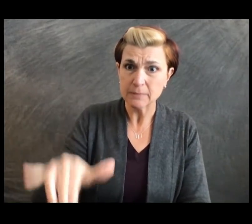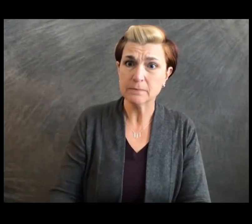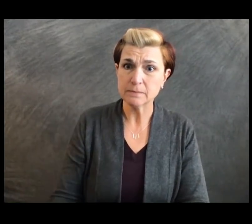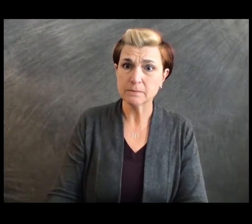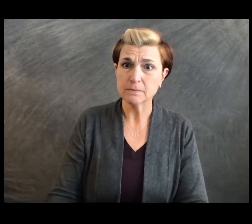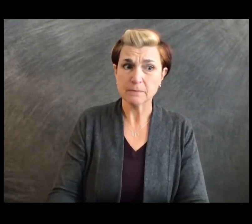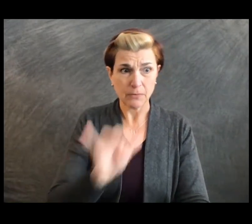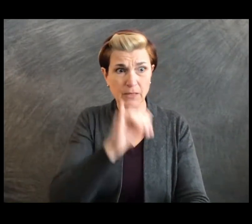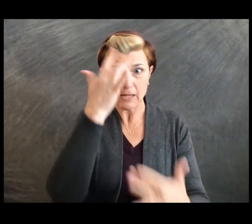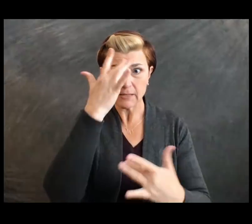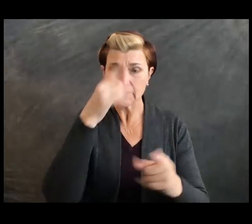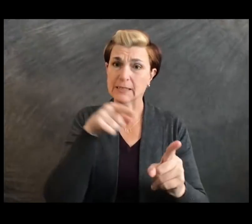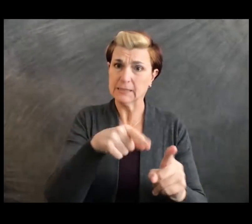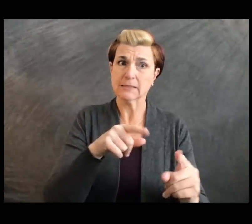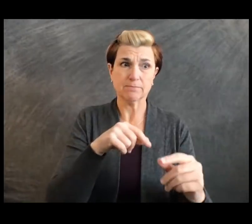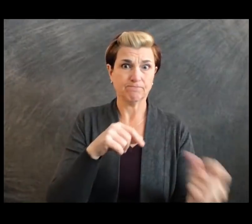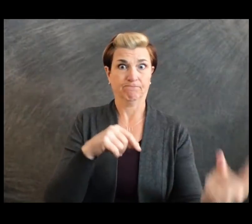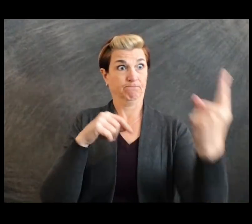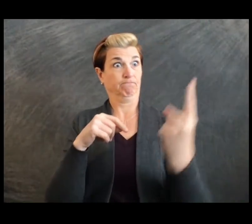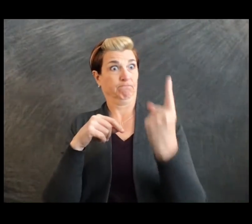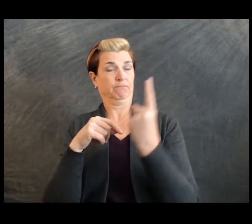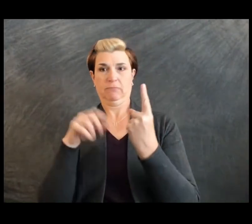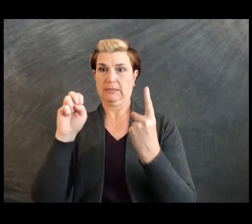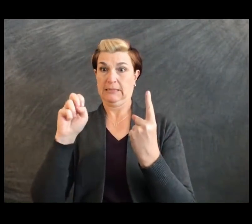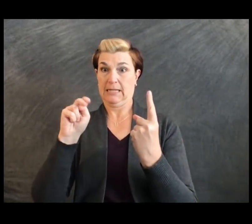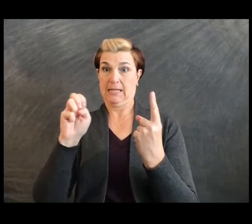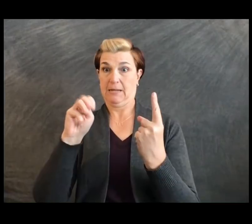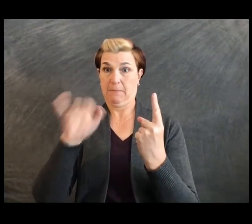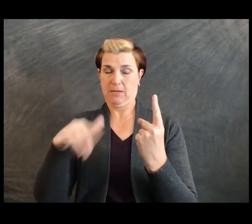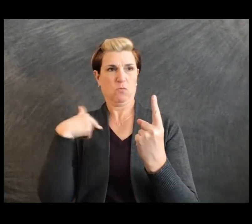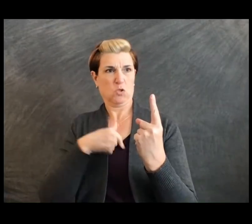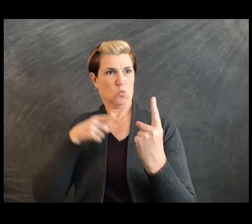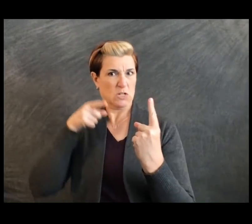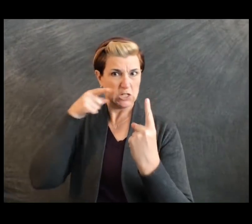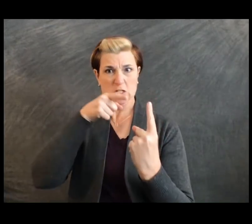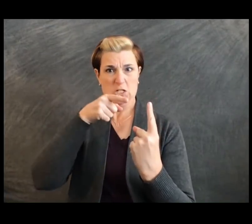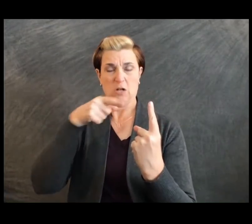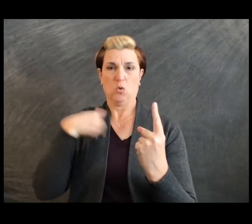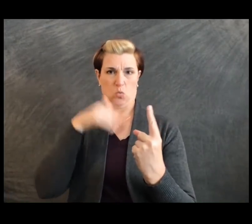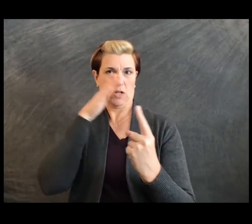than people would even think so we say stay at home and save lives there's a